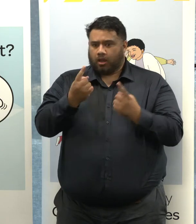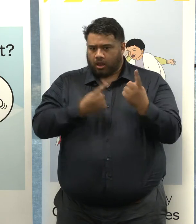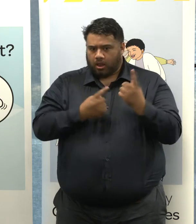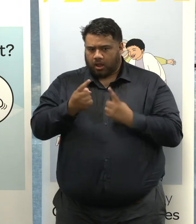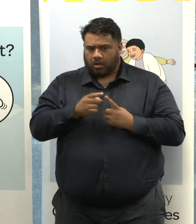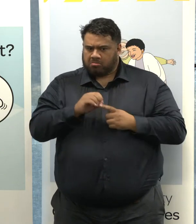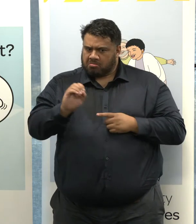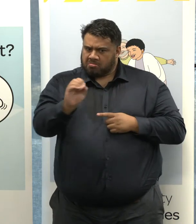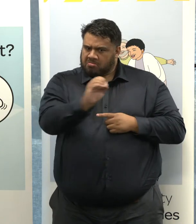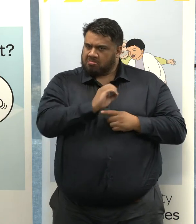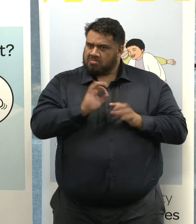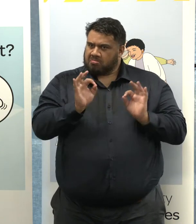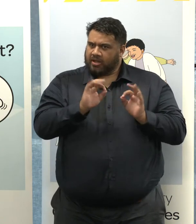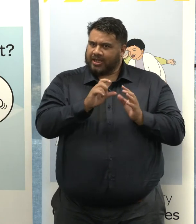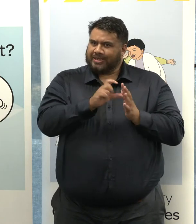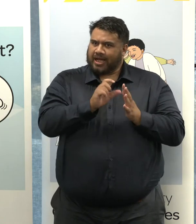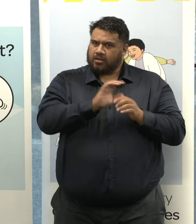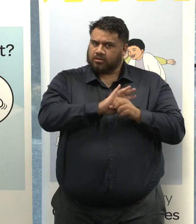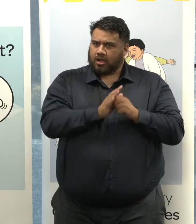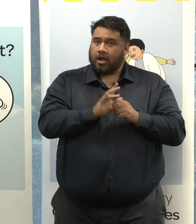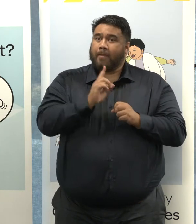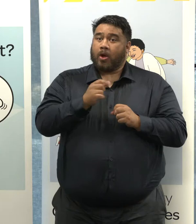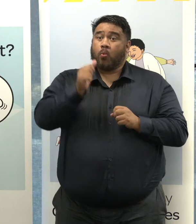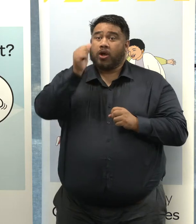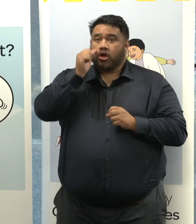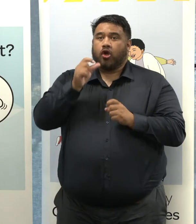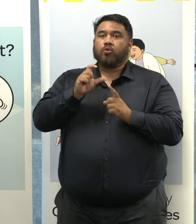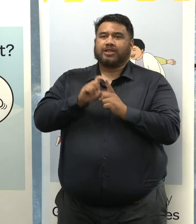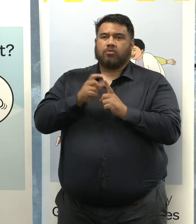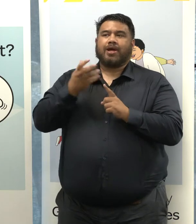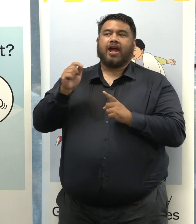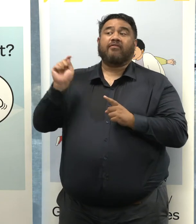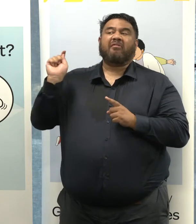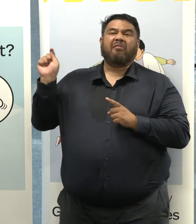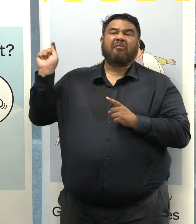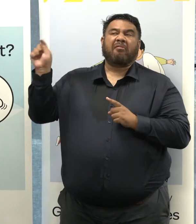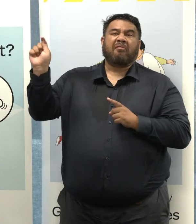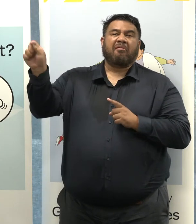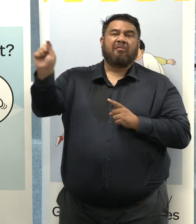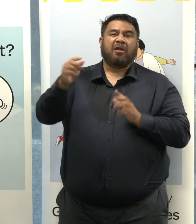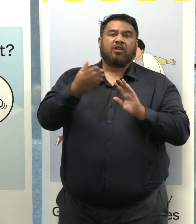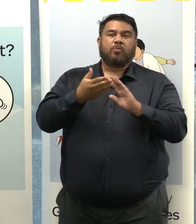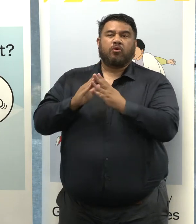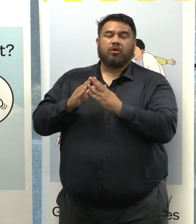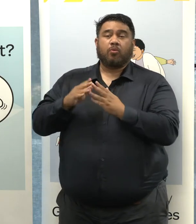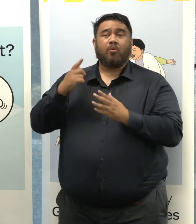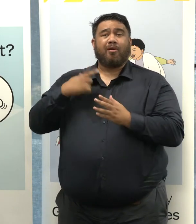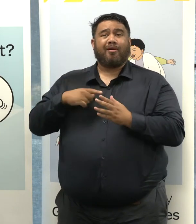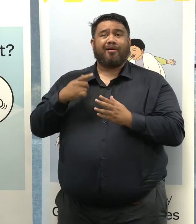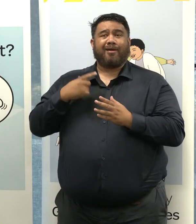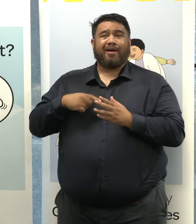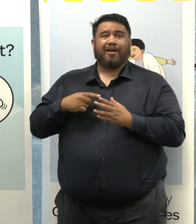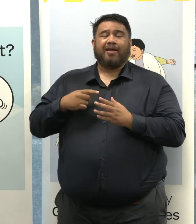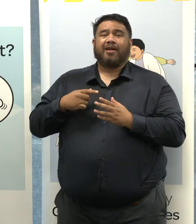In saying that, although we